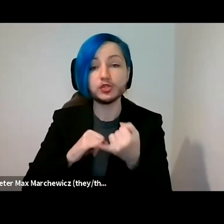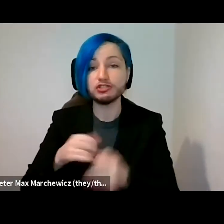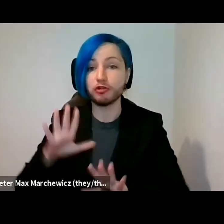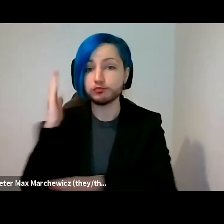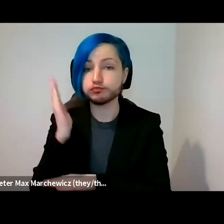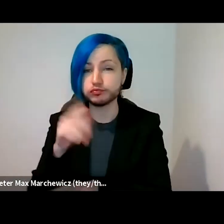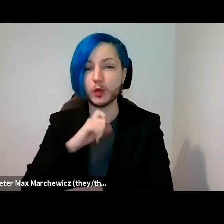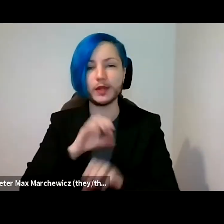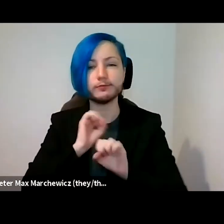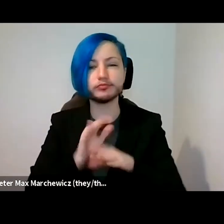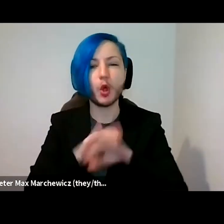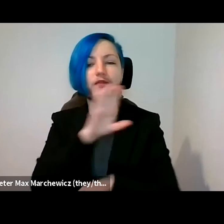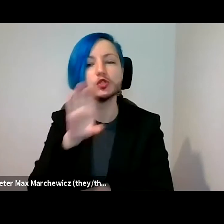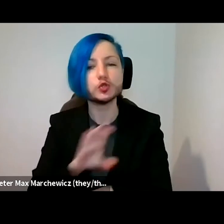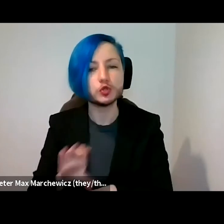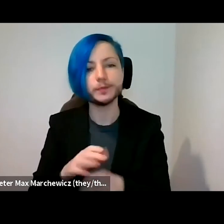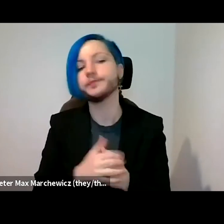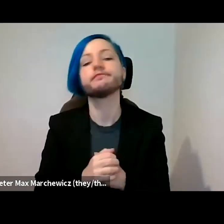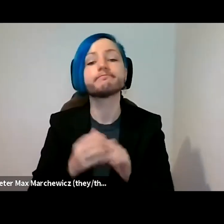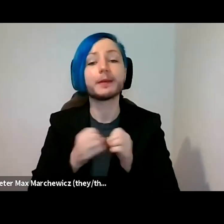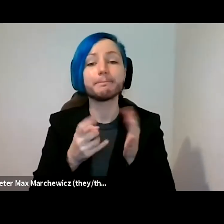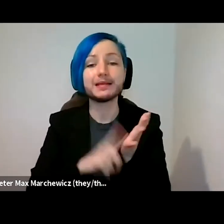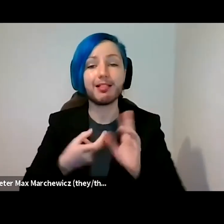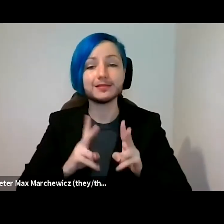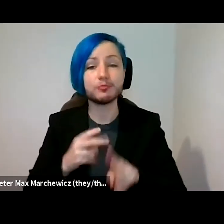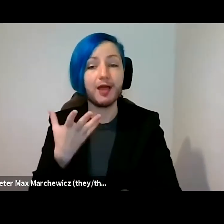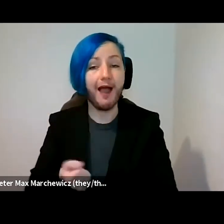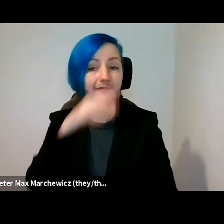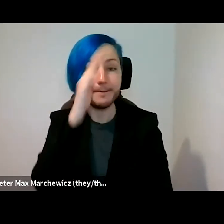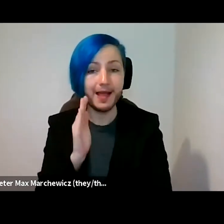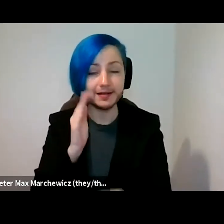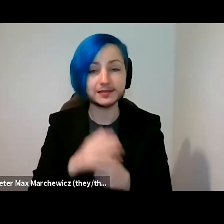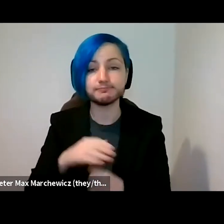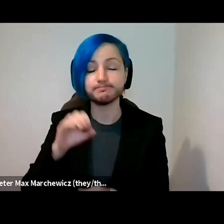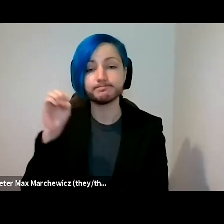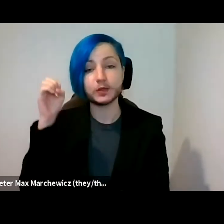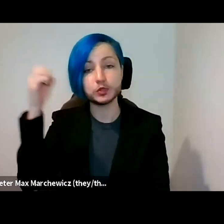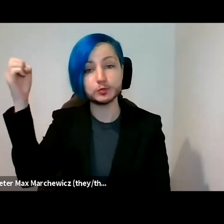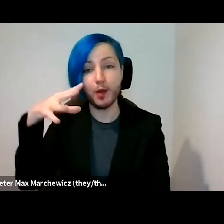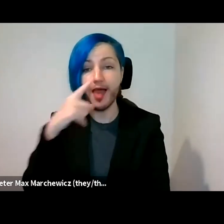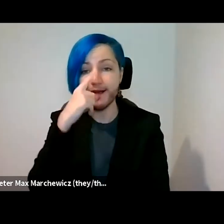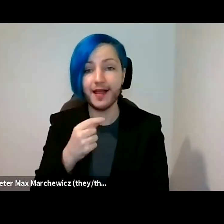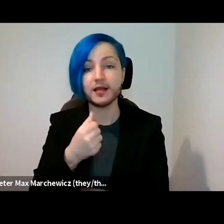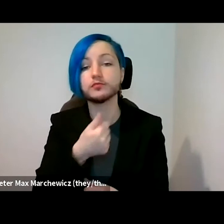Today's talk is being BSL interpreted by Max. You can spotlight Max's video by using your three dots